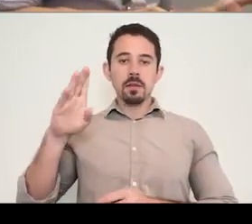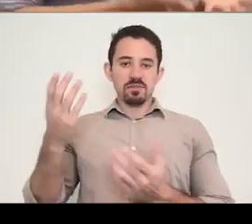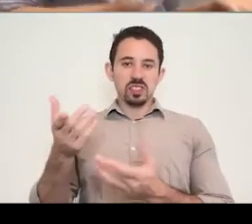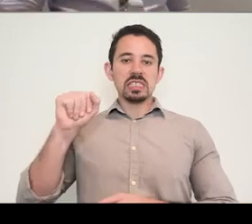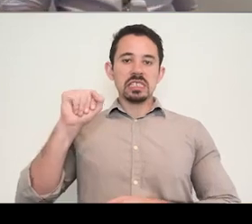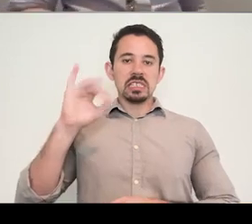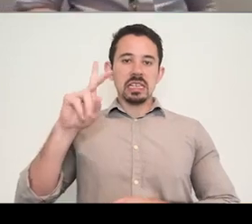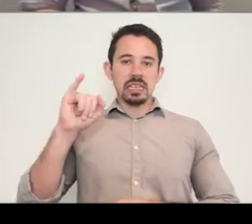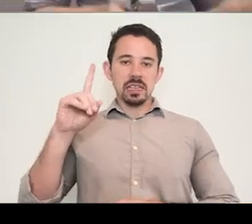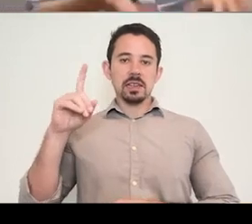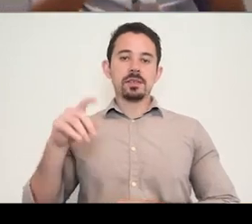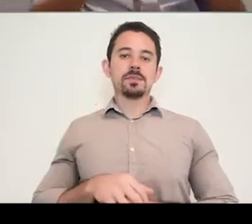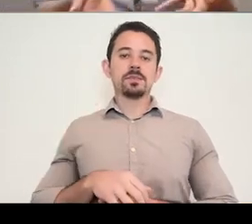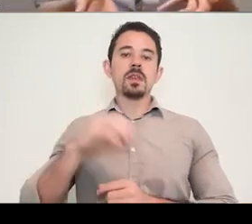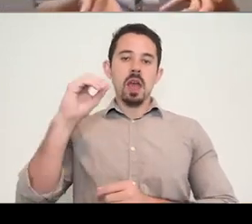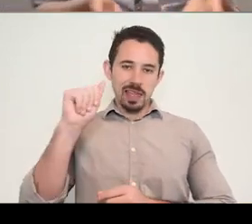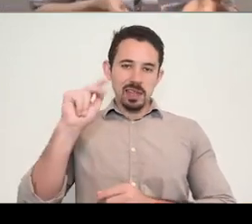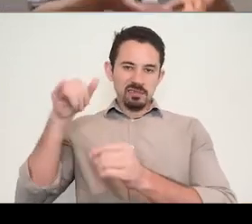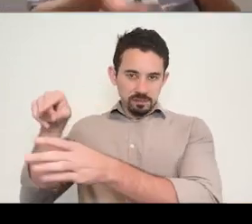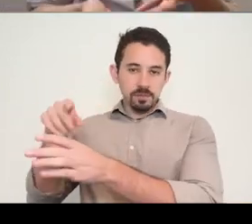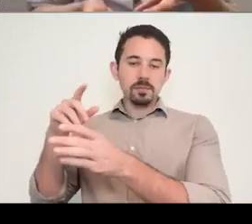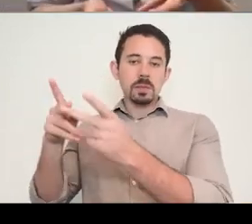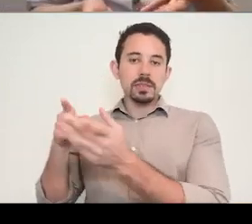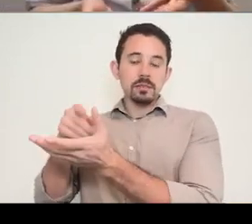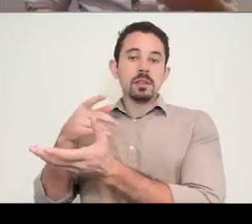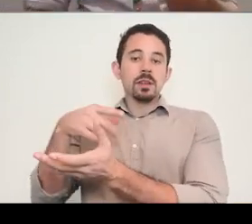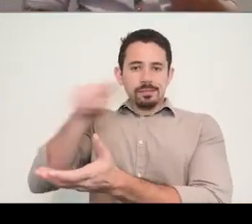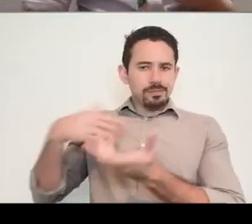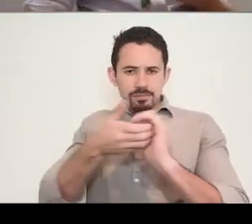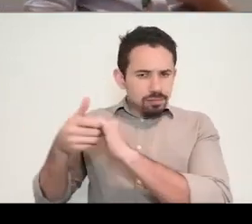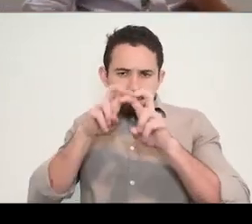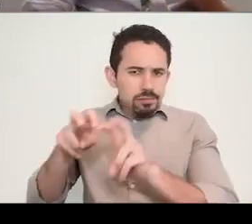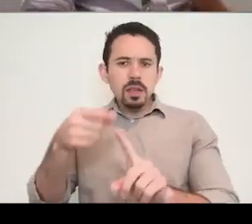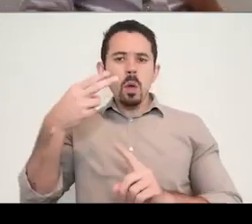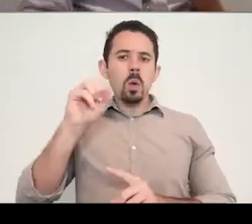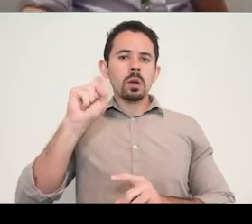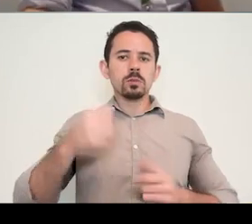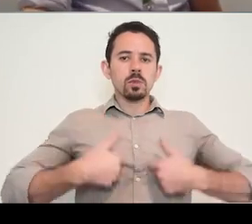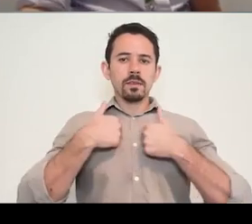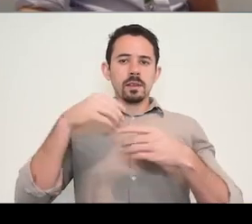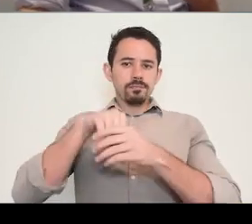in collaboration with the Boulianne lab here at SickKids, Oxana and I examined host survival in